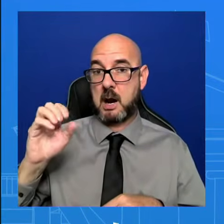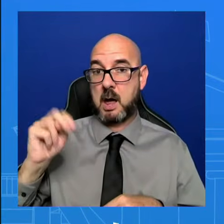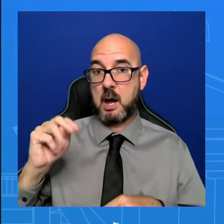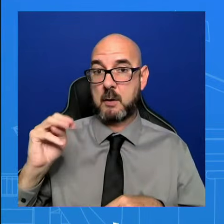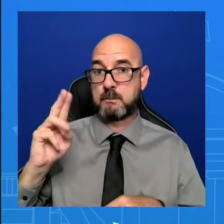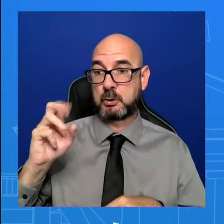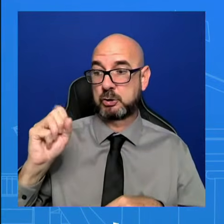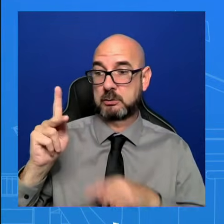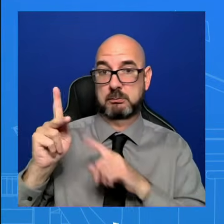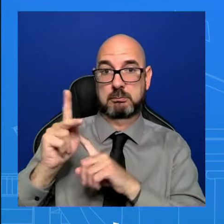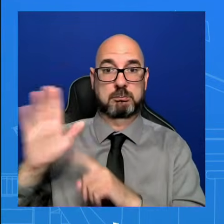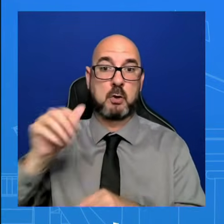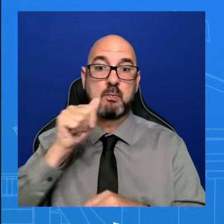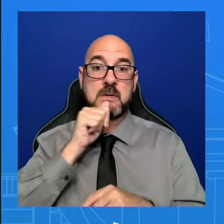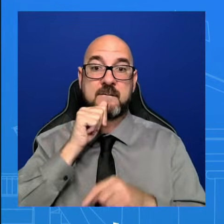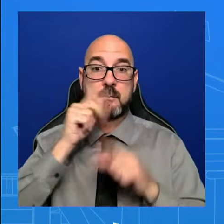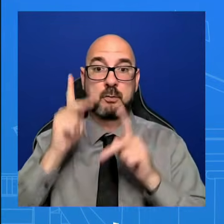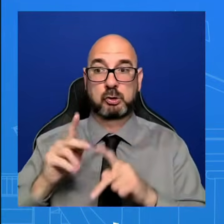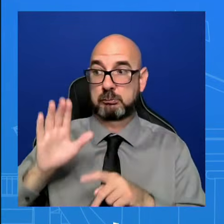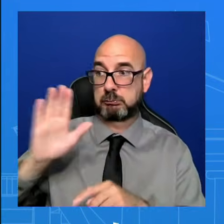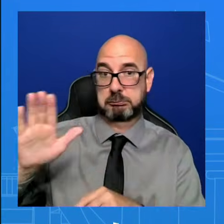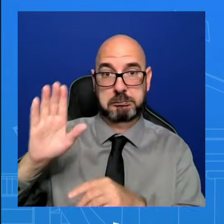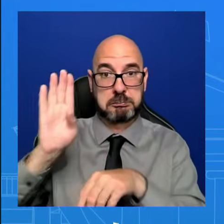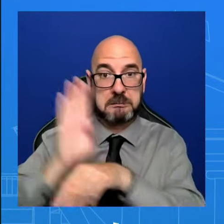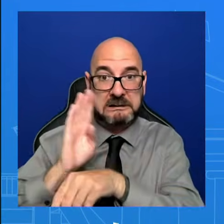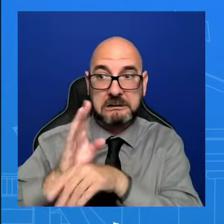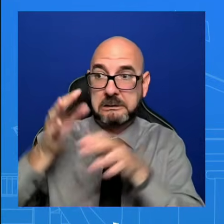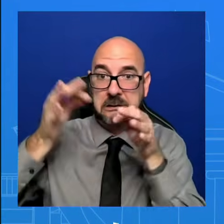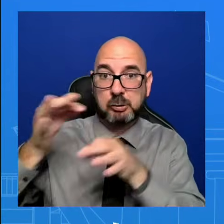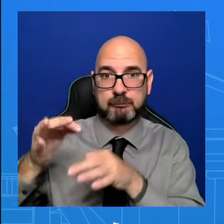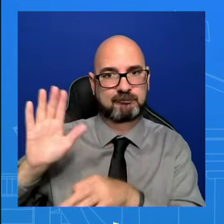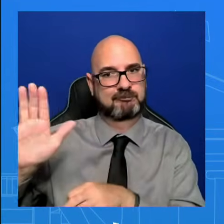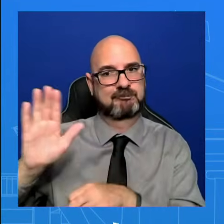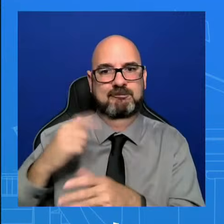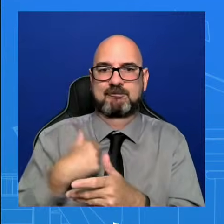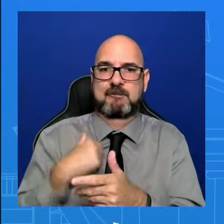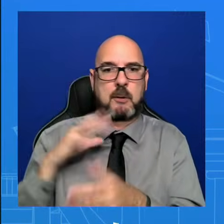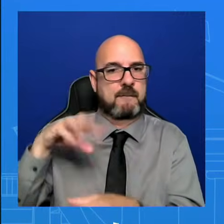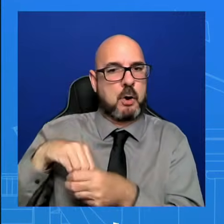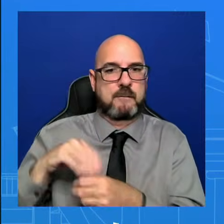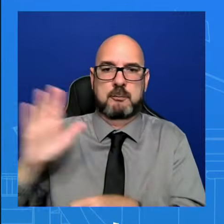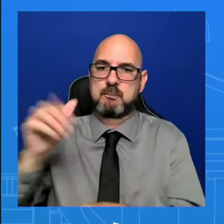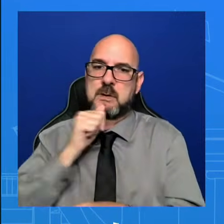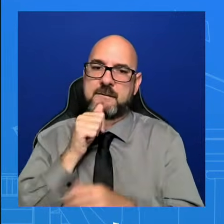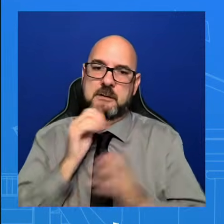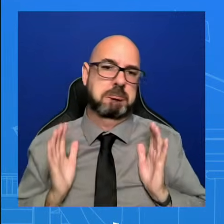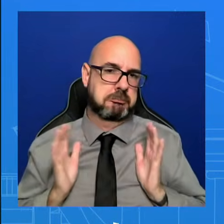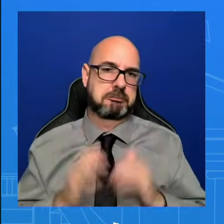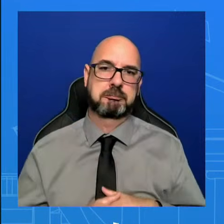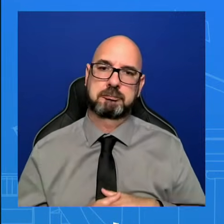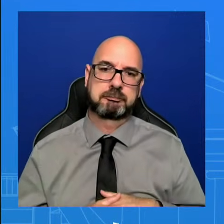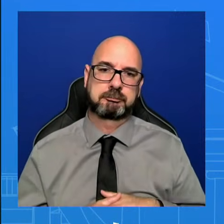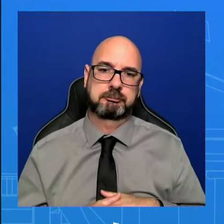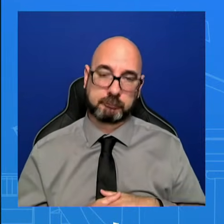I'm just not going to speak to it. Go ahead. Go ahead, Adam. The Press: Hi. Thanks. I wanted to follow up once more on Gabe's question, because I think the way that -- Ms. Jean-Pierre: Yeah.